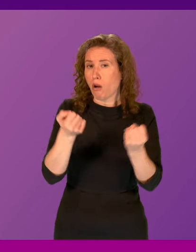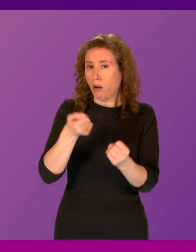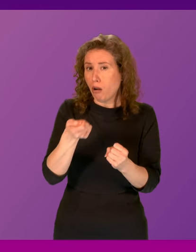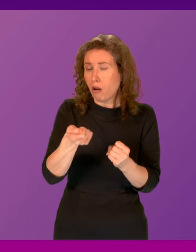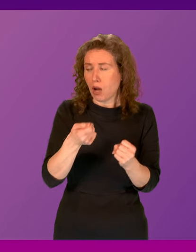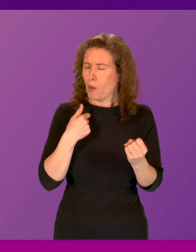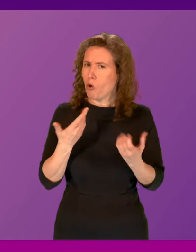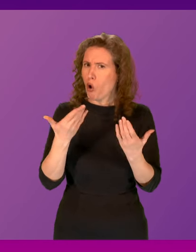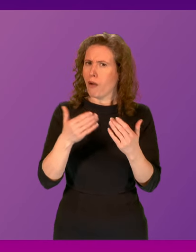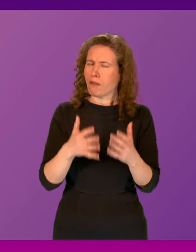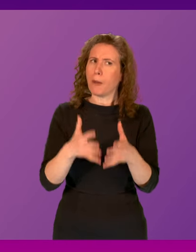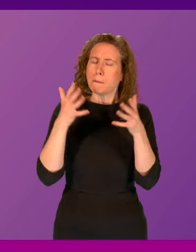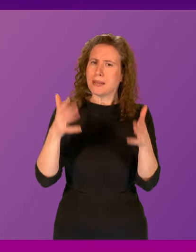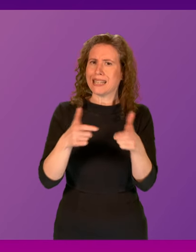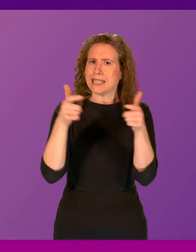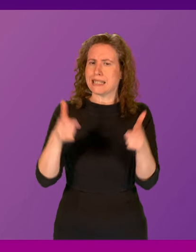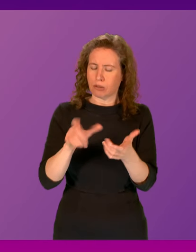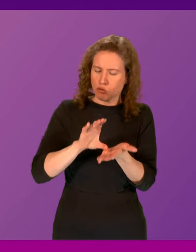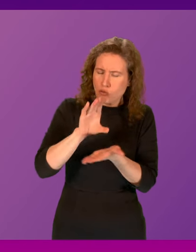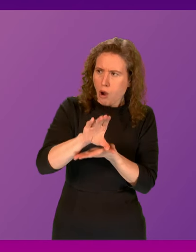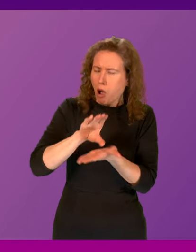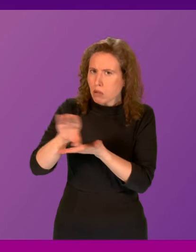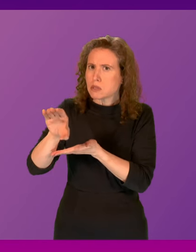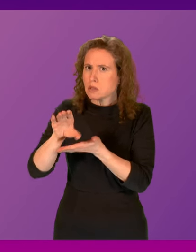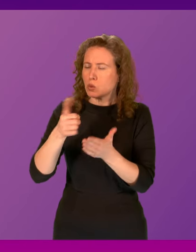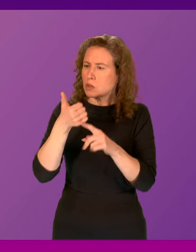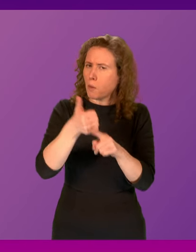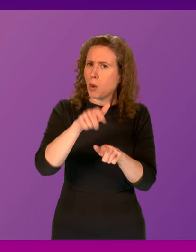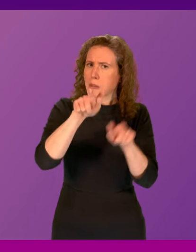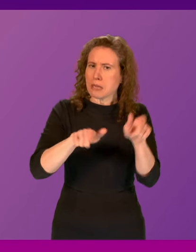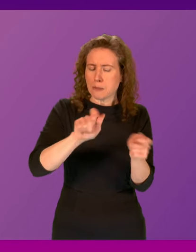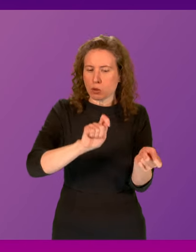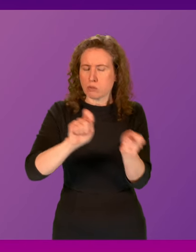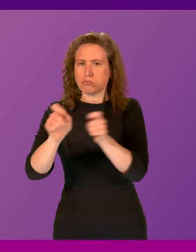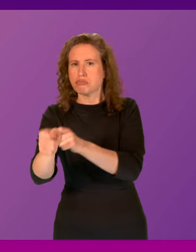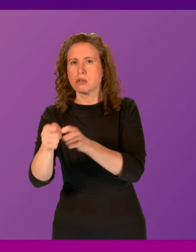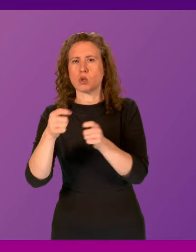generous package of grants and loans in the UK to support the move to clean heating.